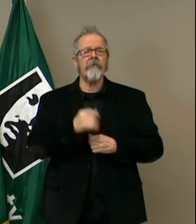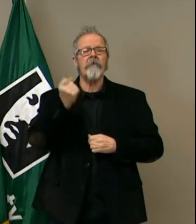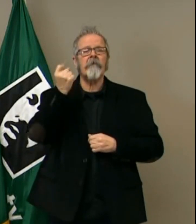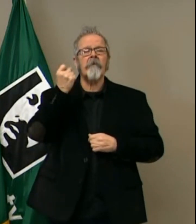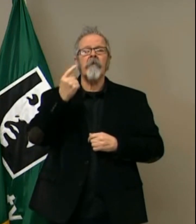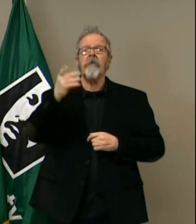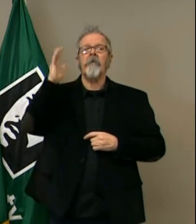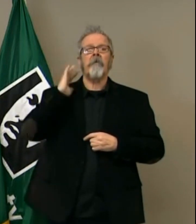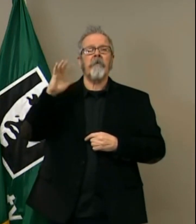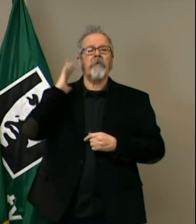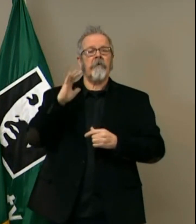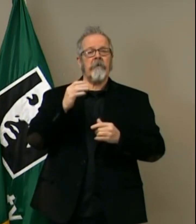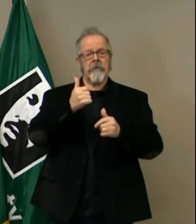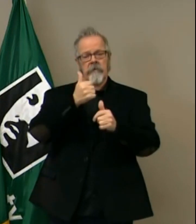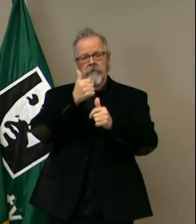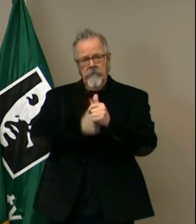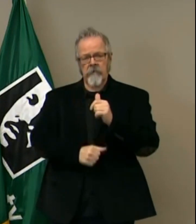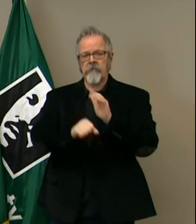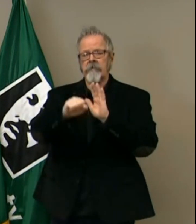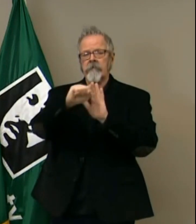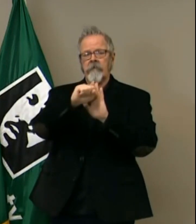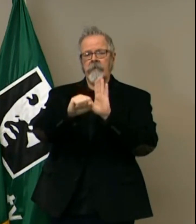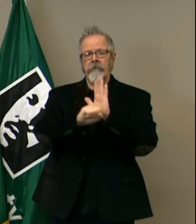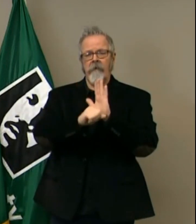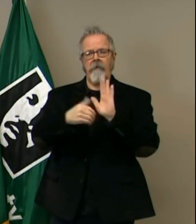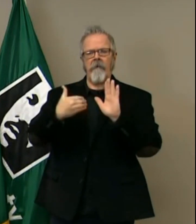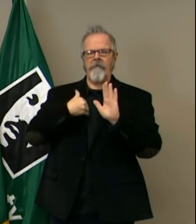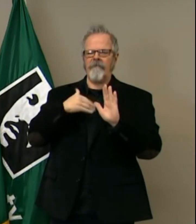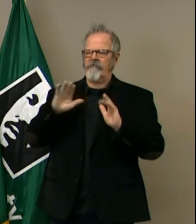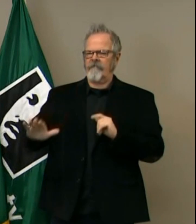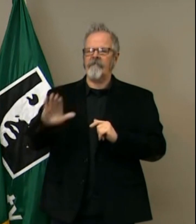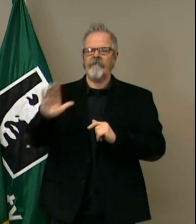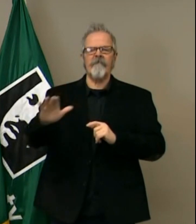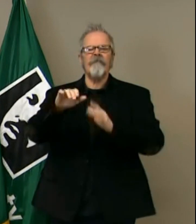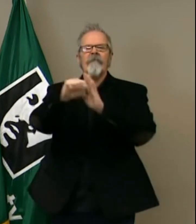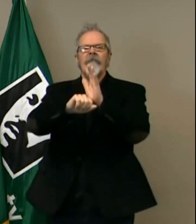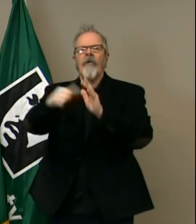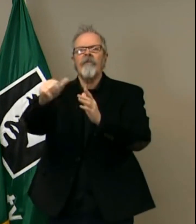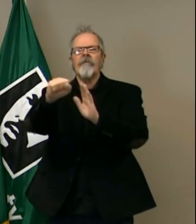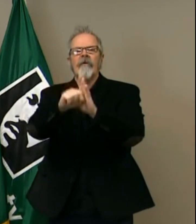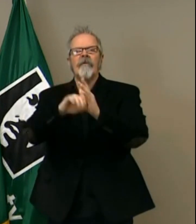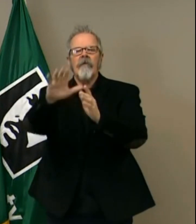essentially on a percentage of population vases I argued that that is